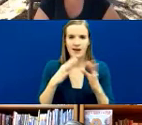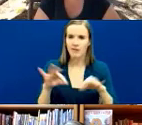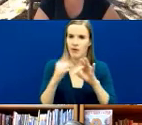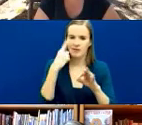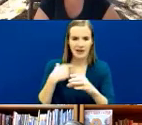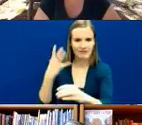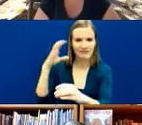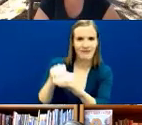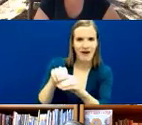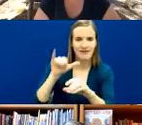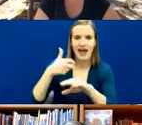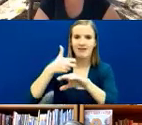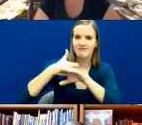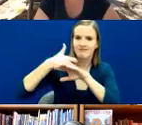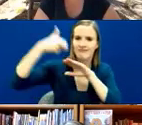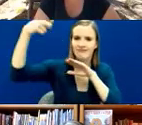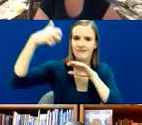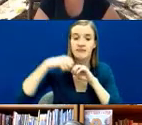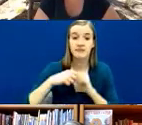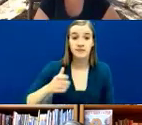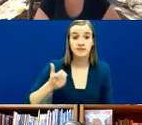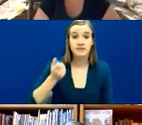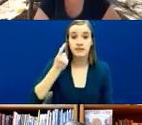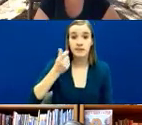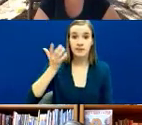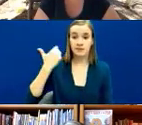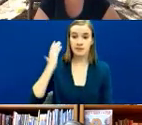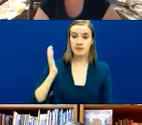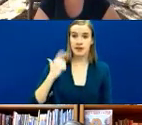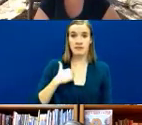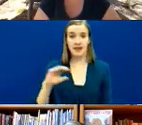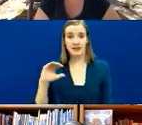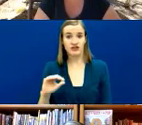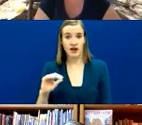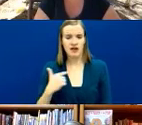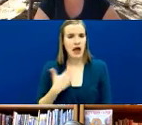I was a child, I realized that I was not just representing myself, but I was